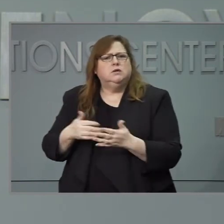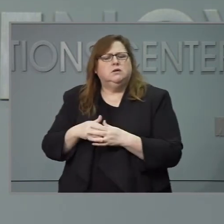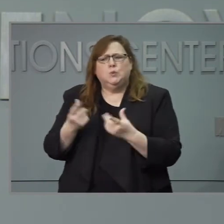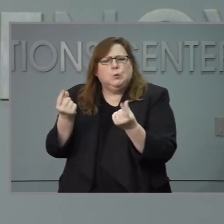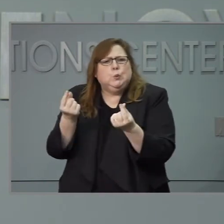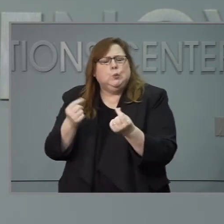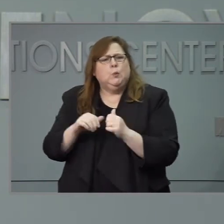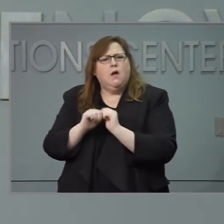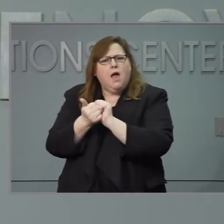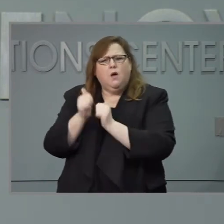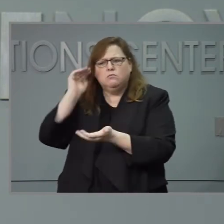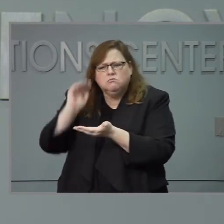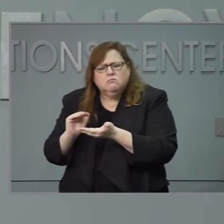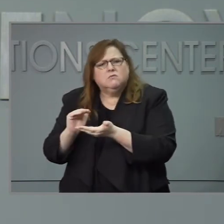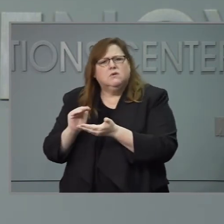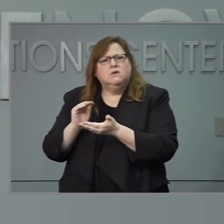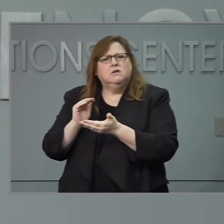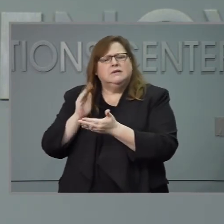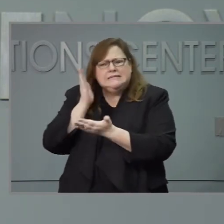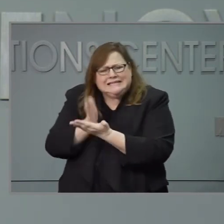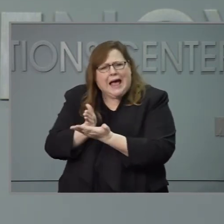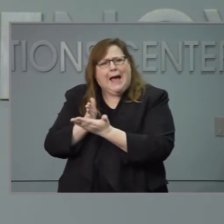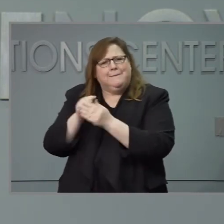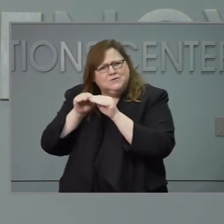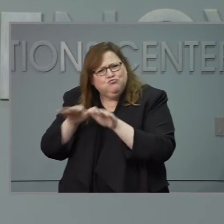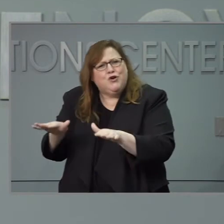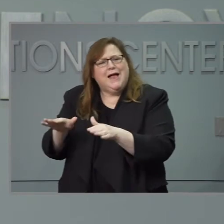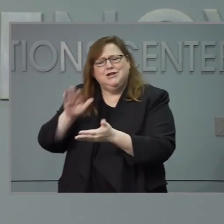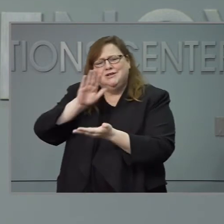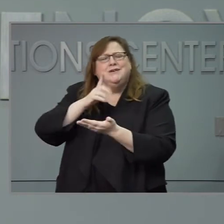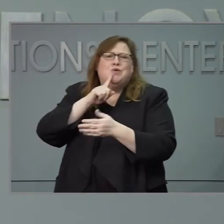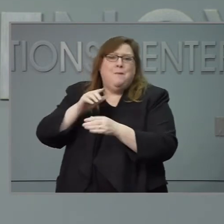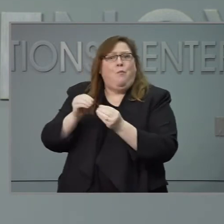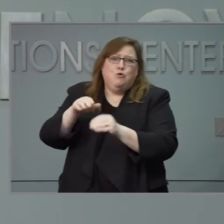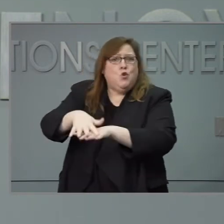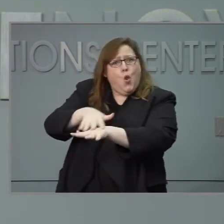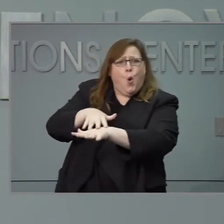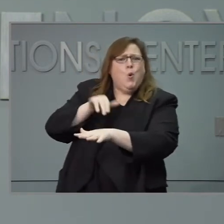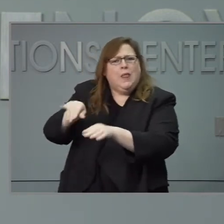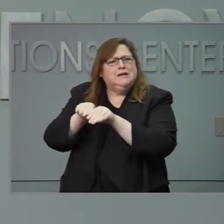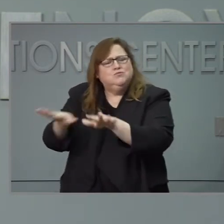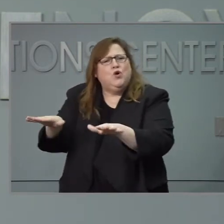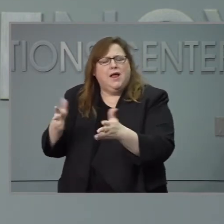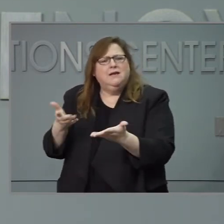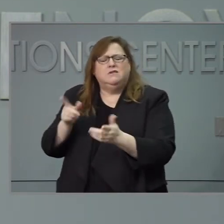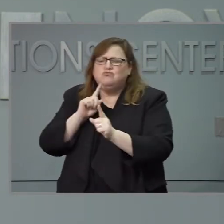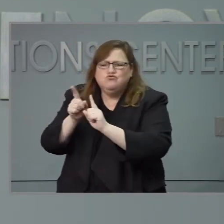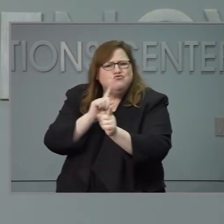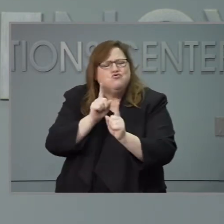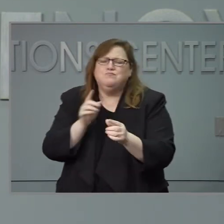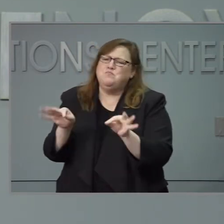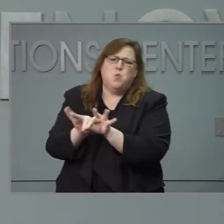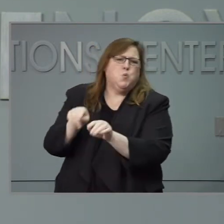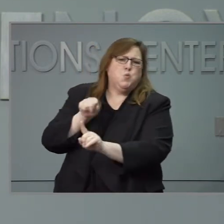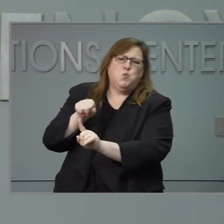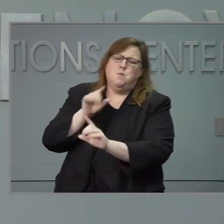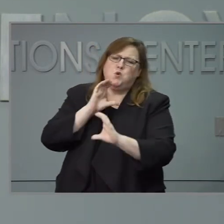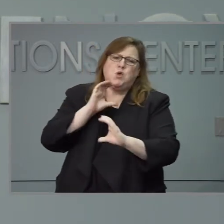A LOS ESTUDIANTES. PERO AHORA YA SABEMOS QUE EL CERRAR LA DISPARIDAD DIGITAL ES MÁS IMPORTANTE, NO NADA MÁS POR EL